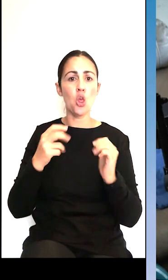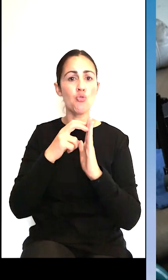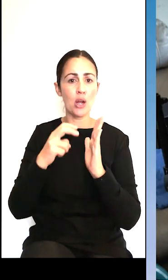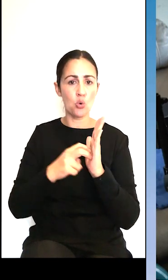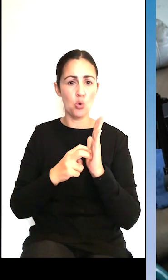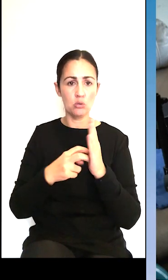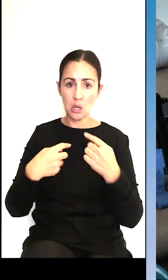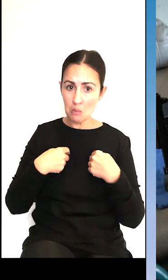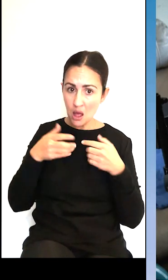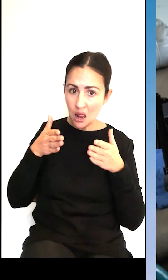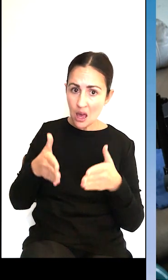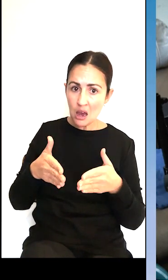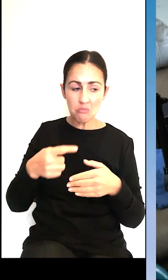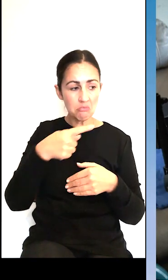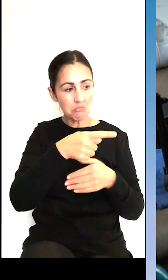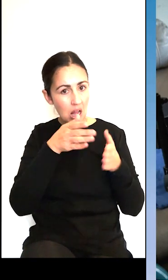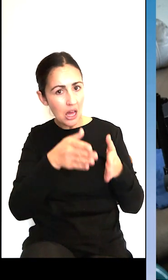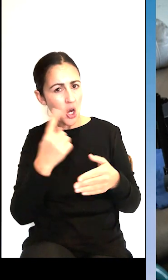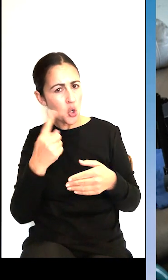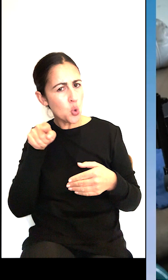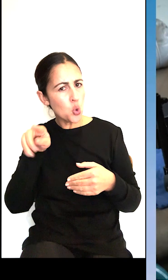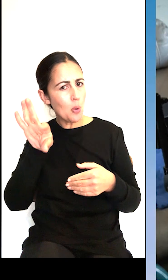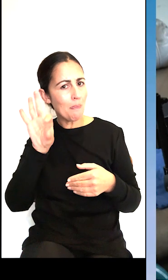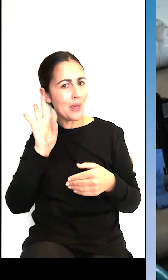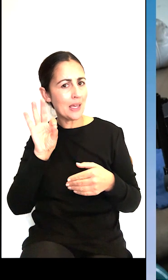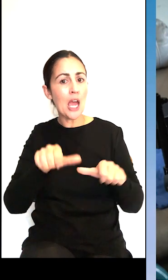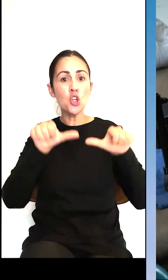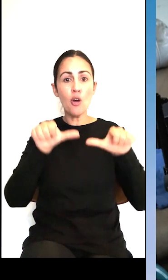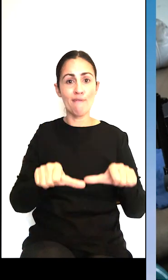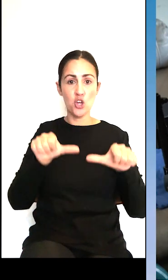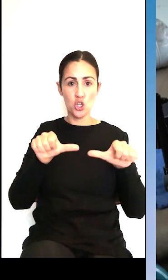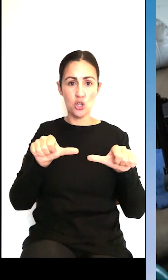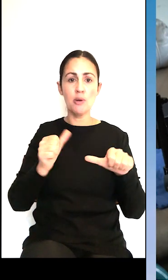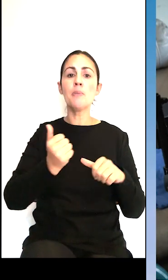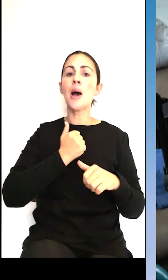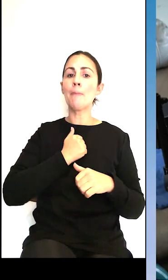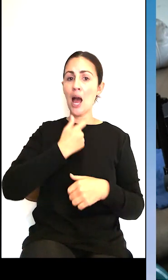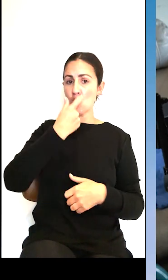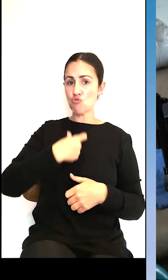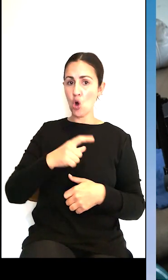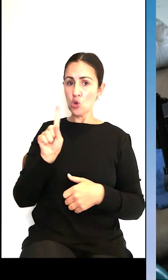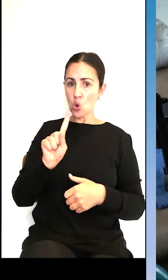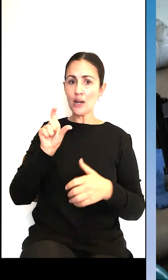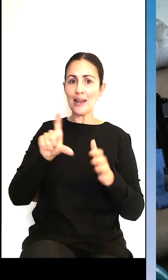are, and that between you, you can confirm your role to them as being their carer.